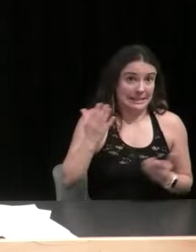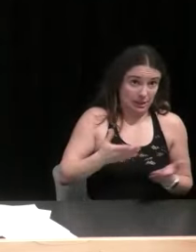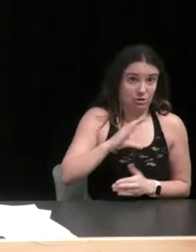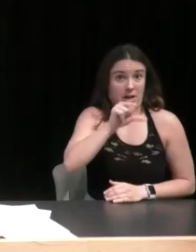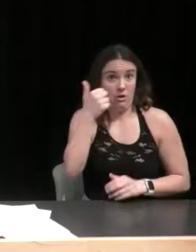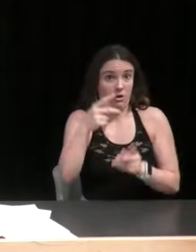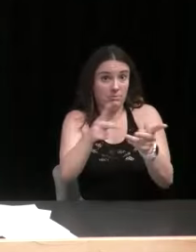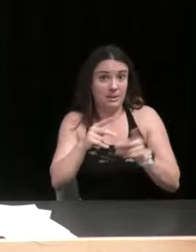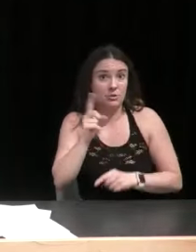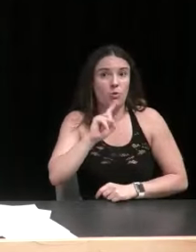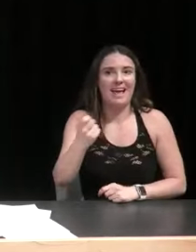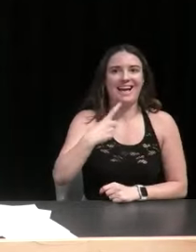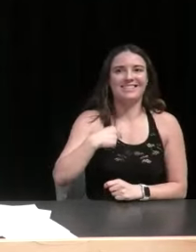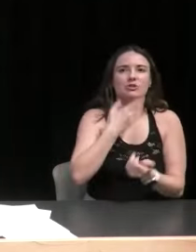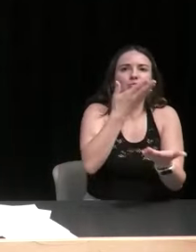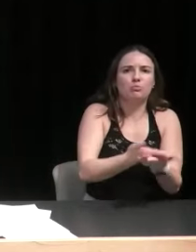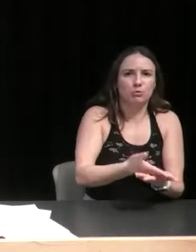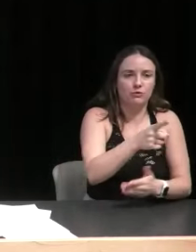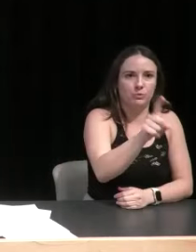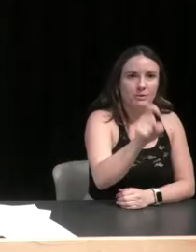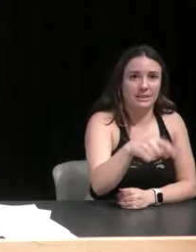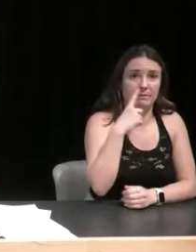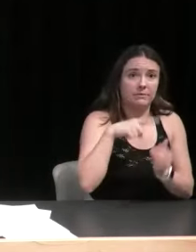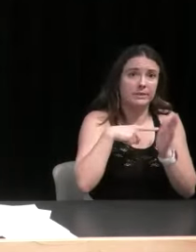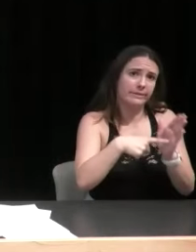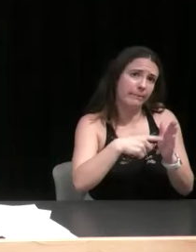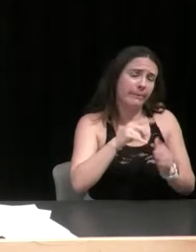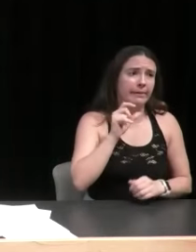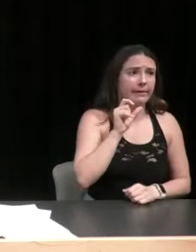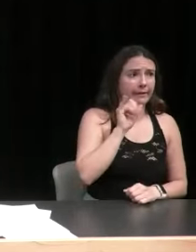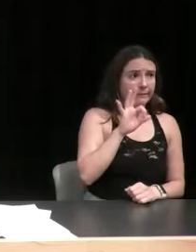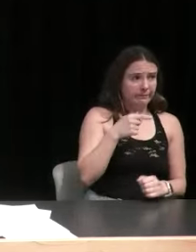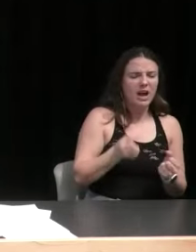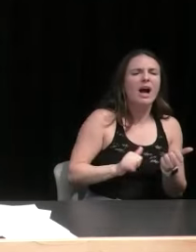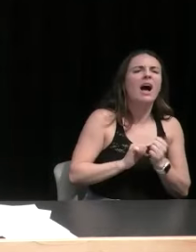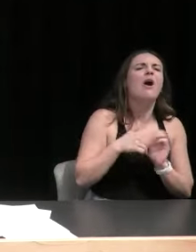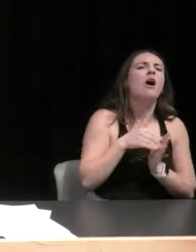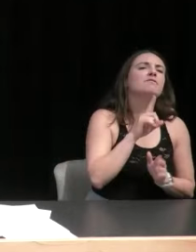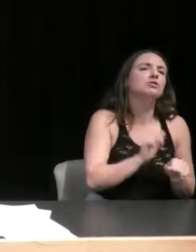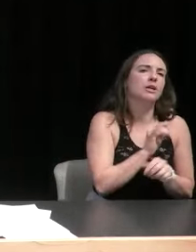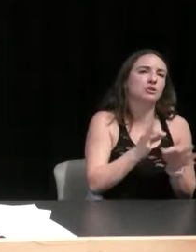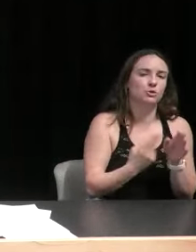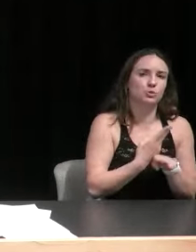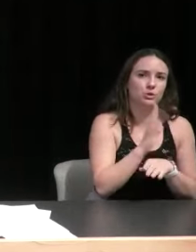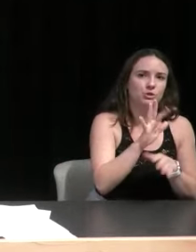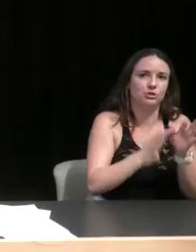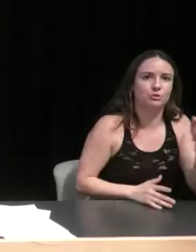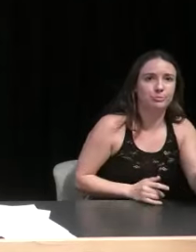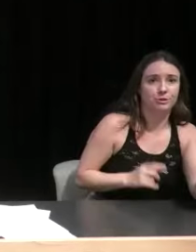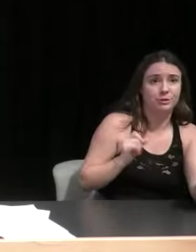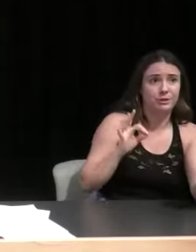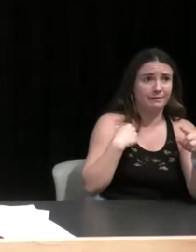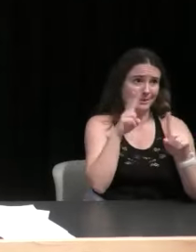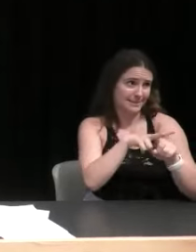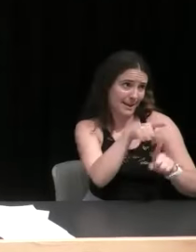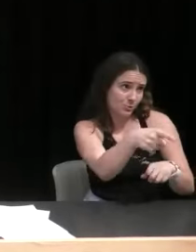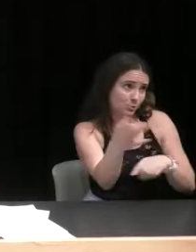access we've had experiences here and at other places as well that you need to prove you need an